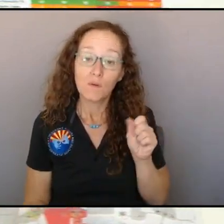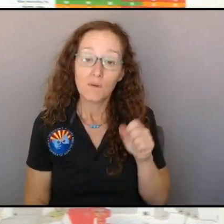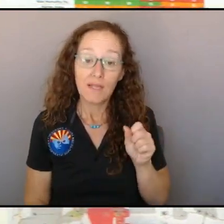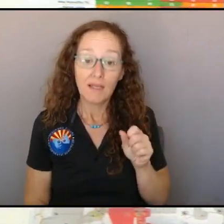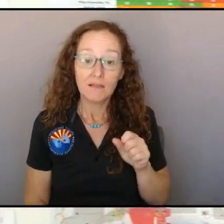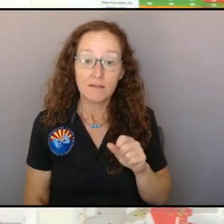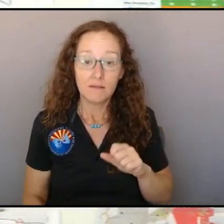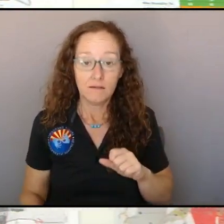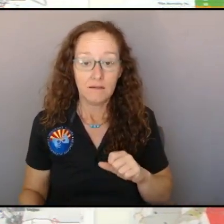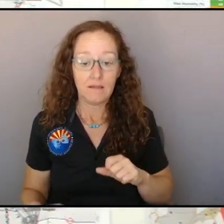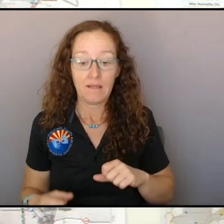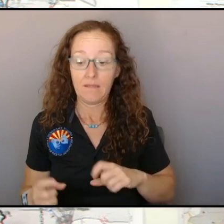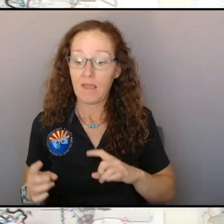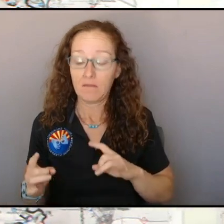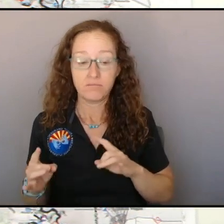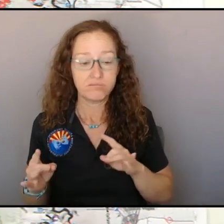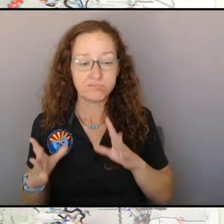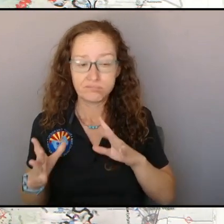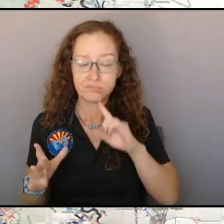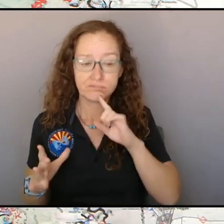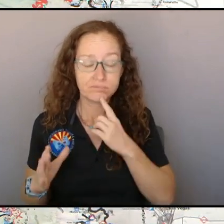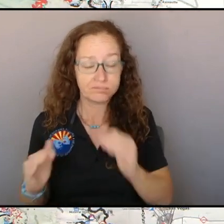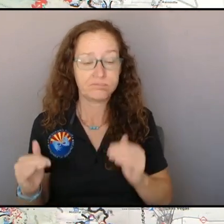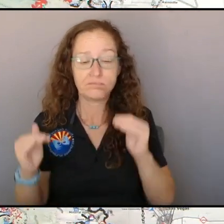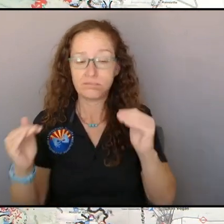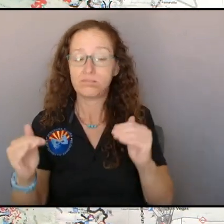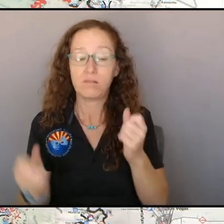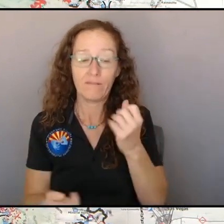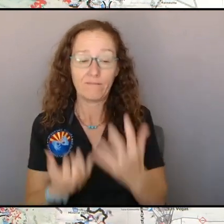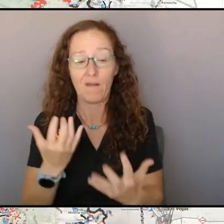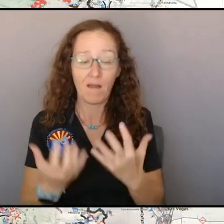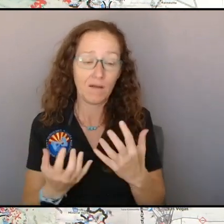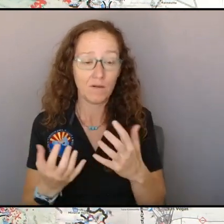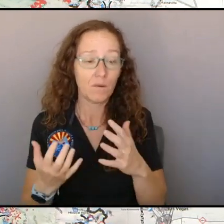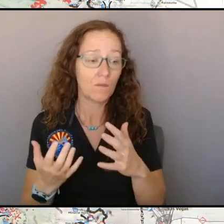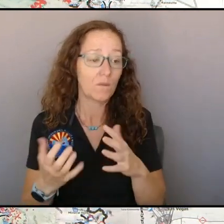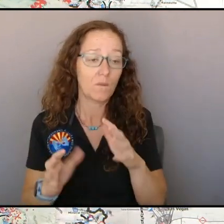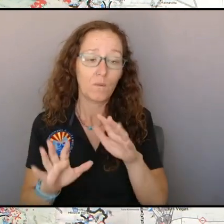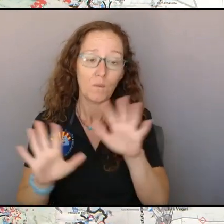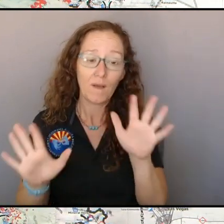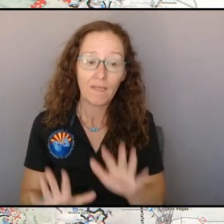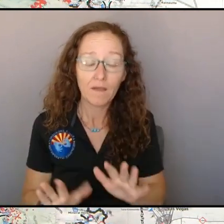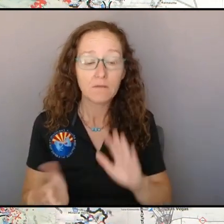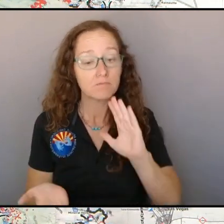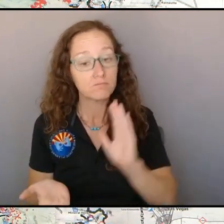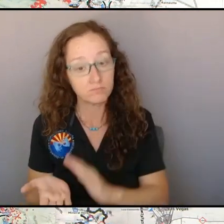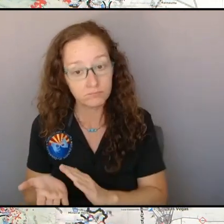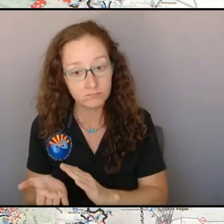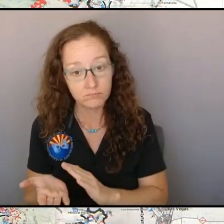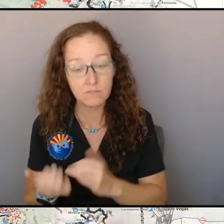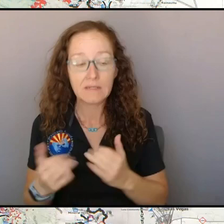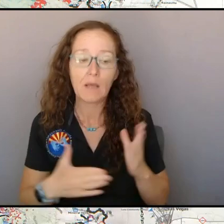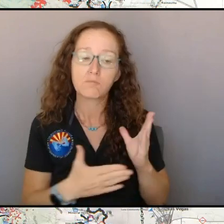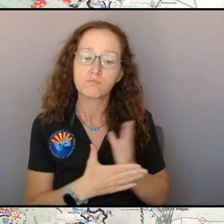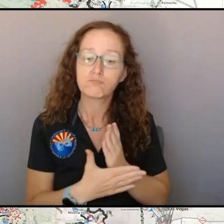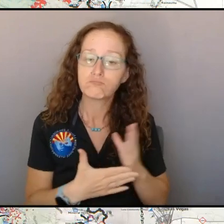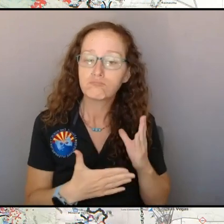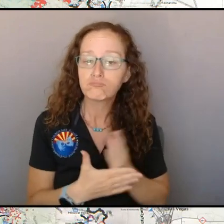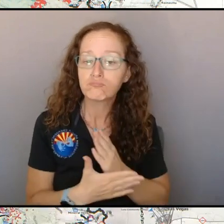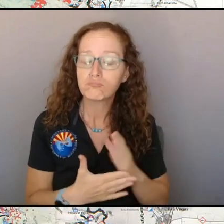weather pattern across the area, and we've moderated the fire weather conditions, we're not ending fire season by any means